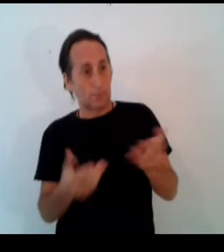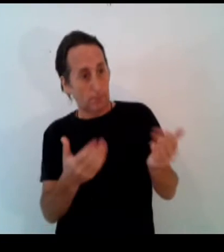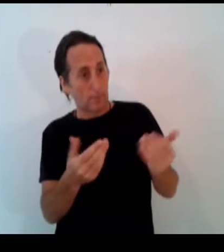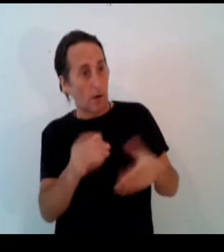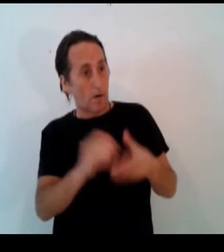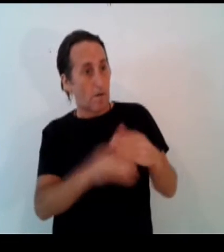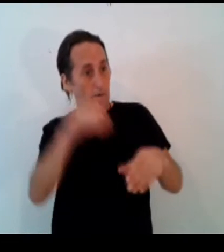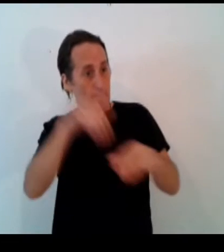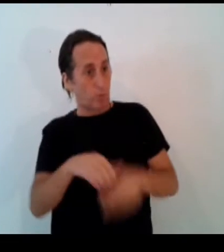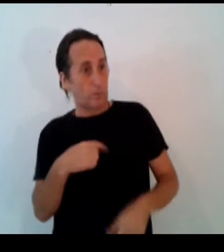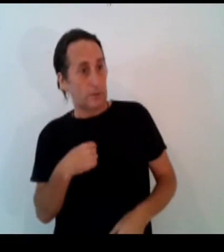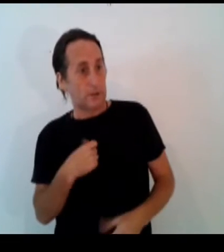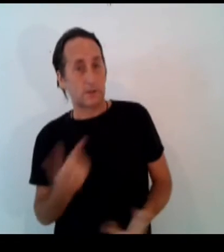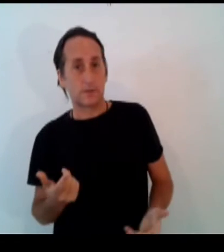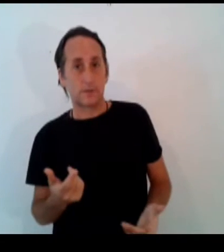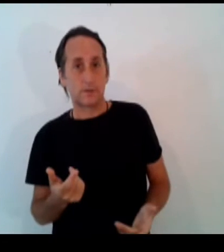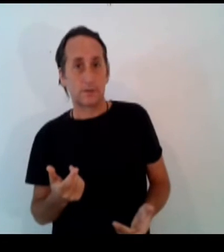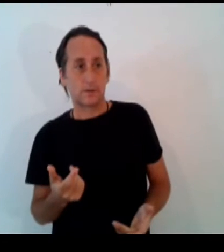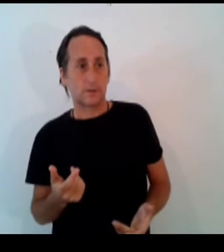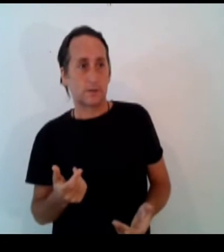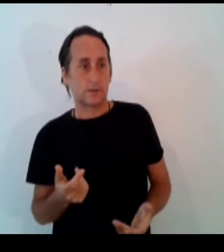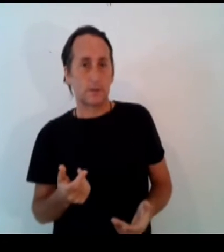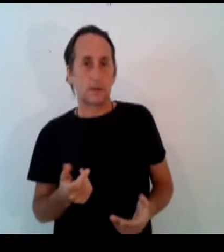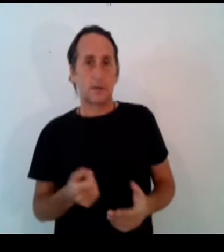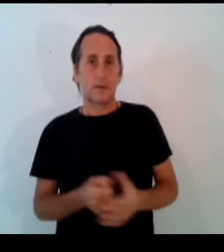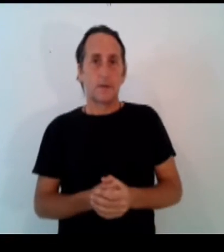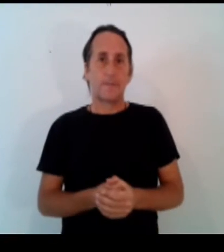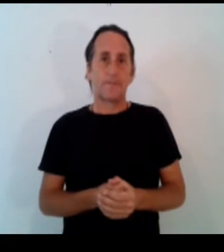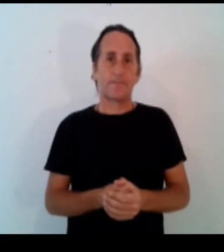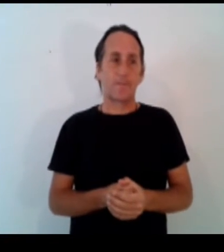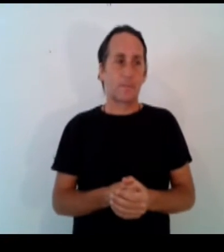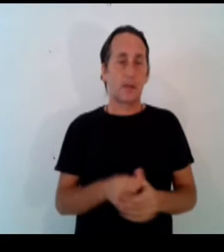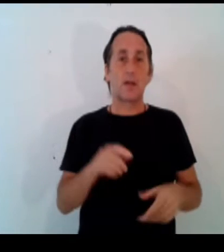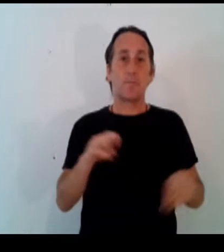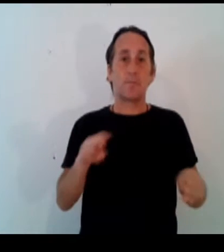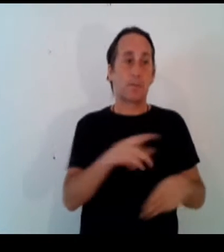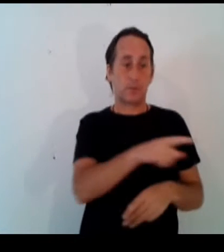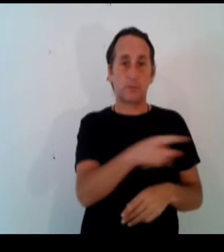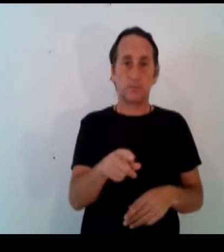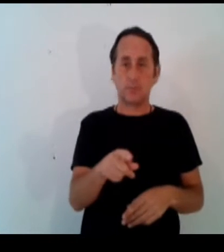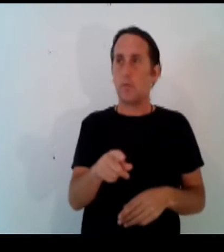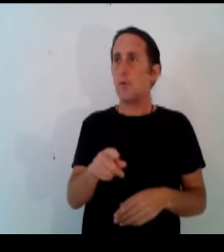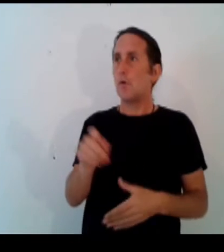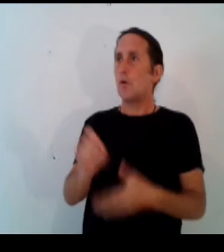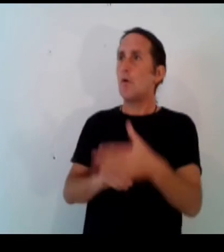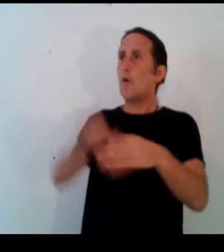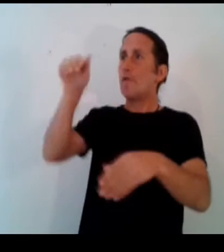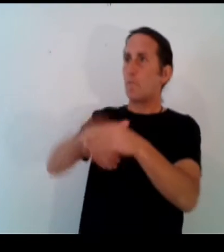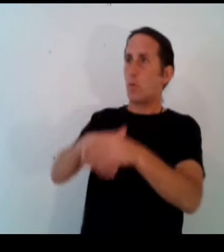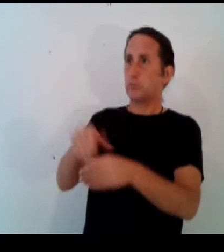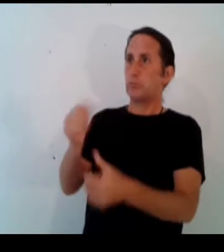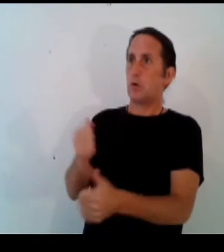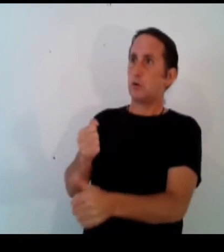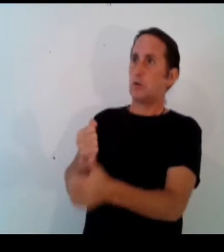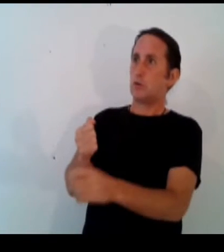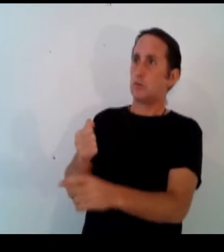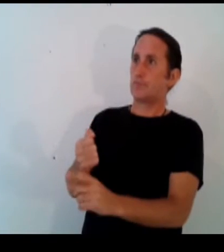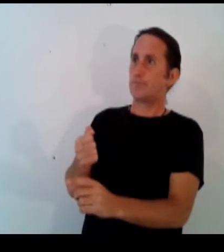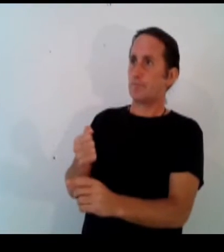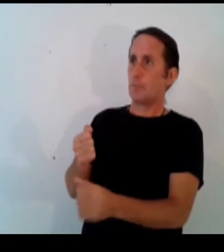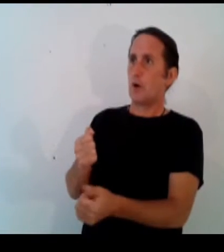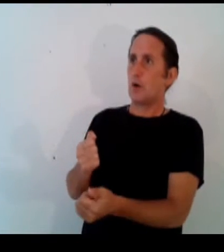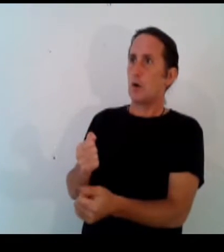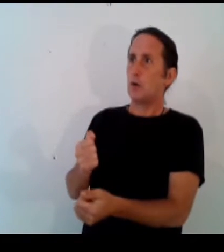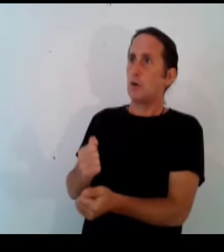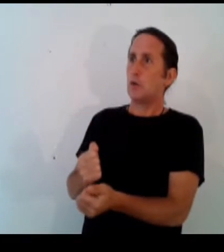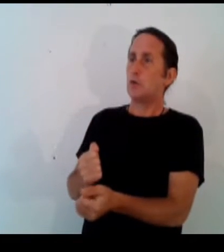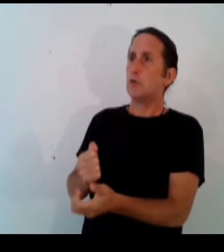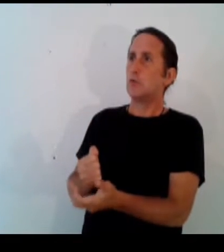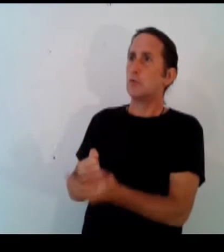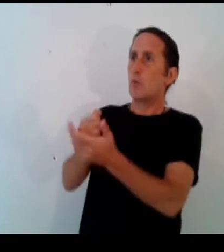In order to get votes so people will vote them into their positions of power in their governing body